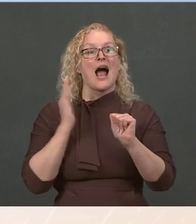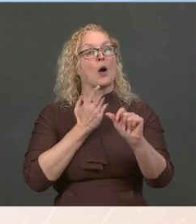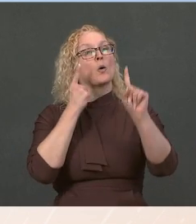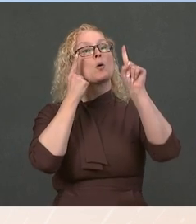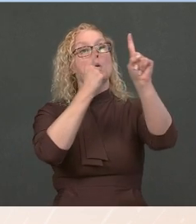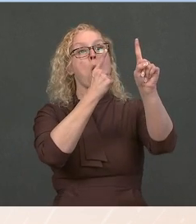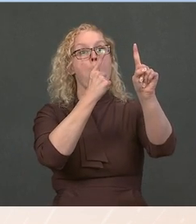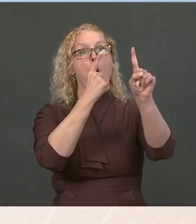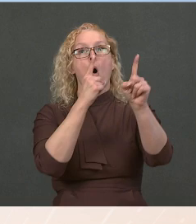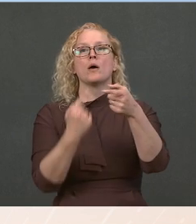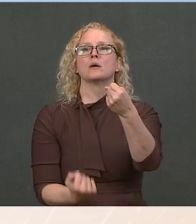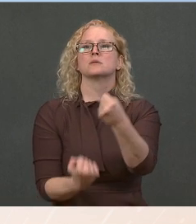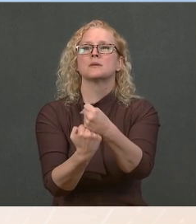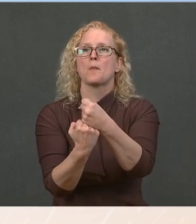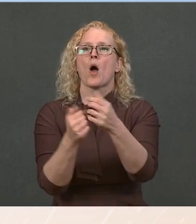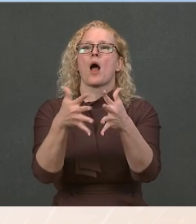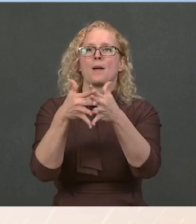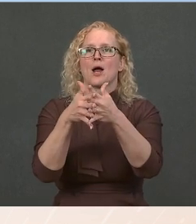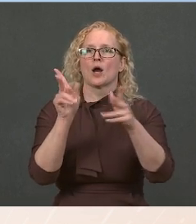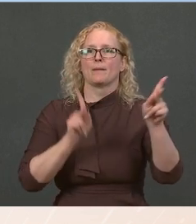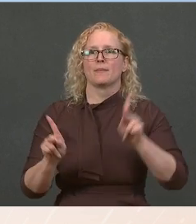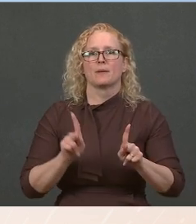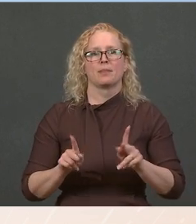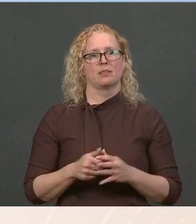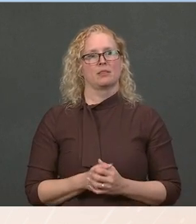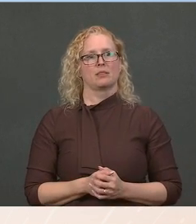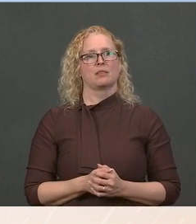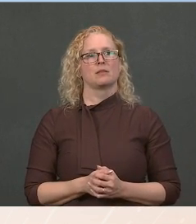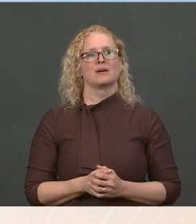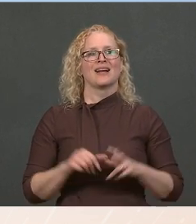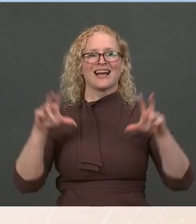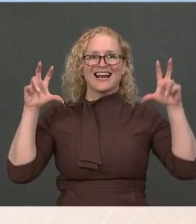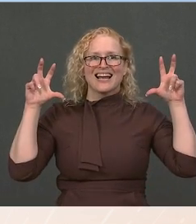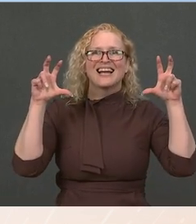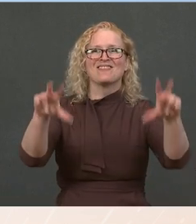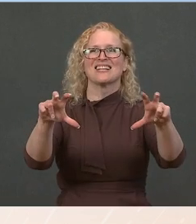These are going to change the lives of millions of Americans, and we want to get this done.